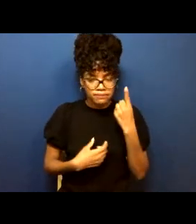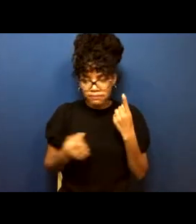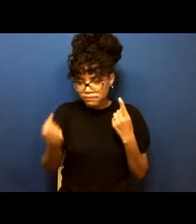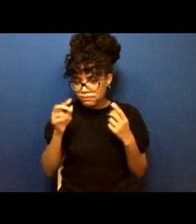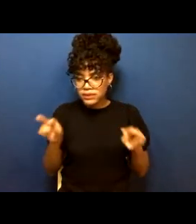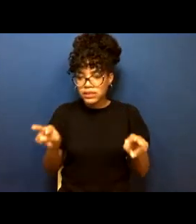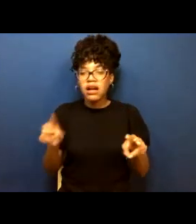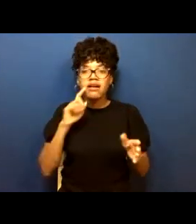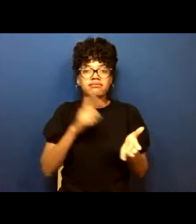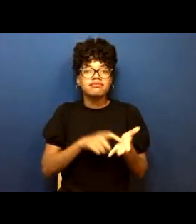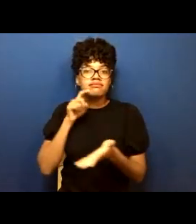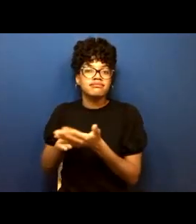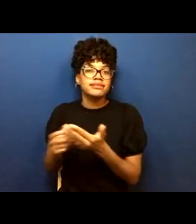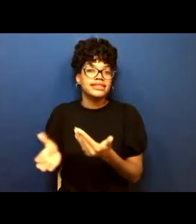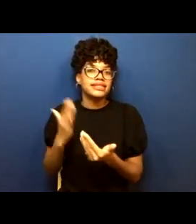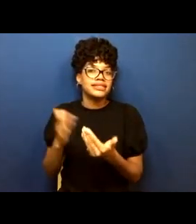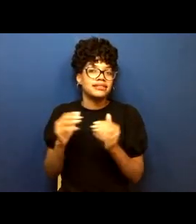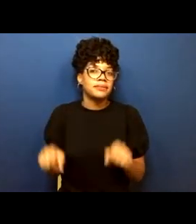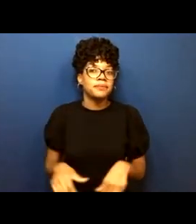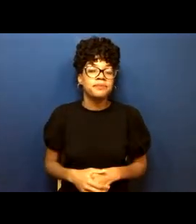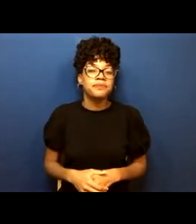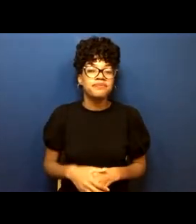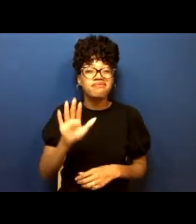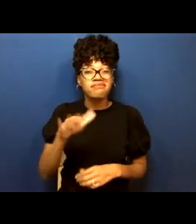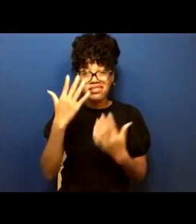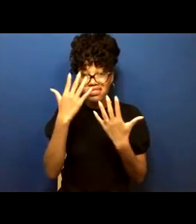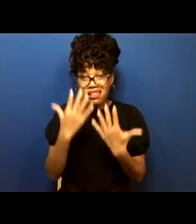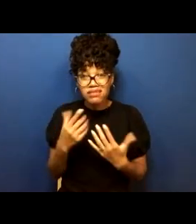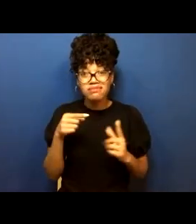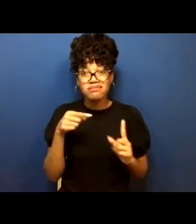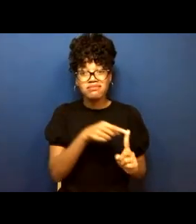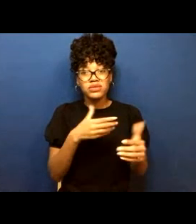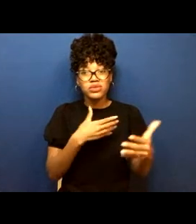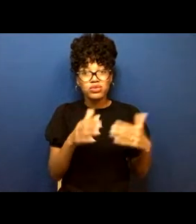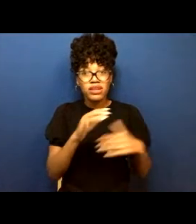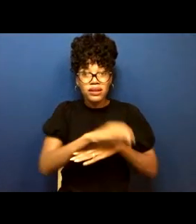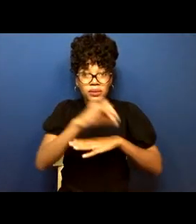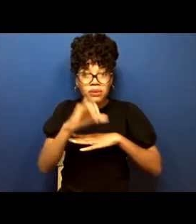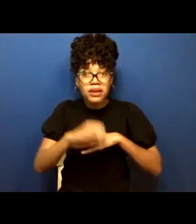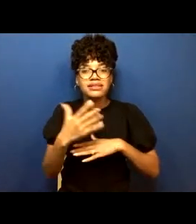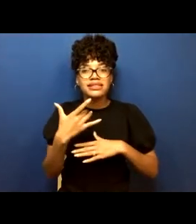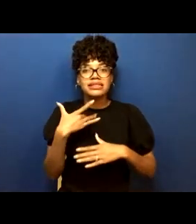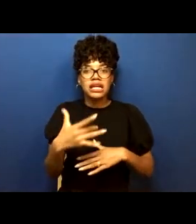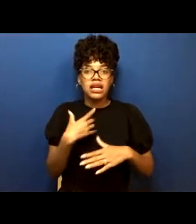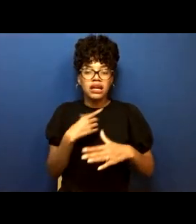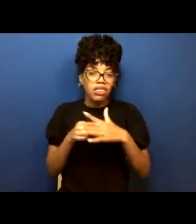Also, unfortunately, sometimes these whales get entangled in old fishing gear or other man-made plastics.